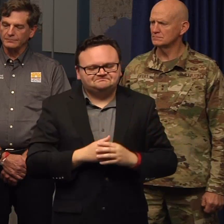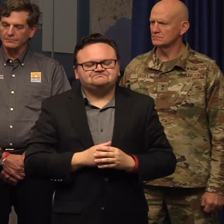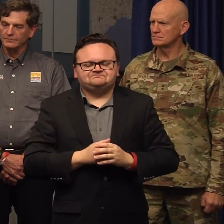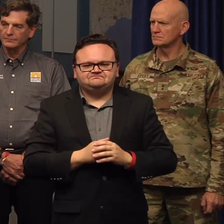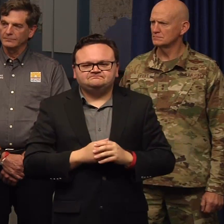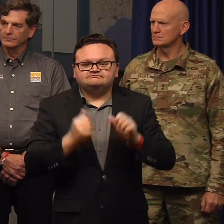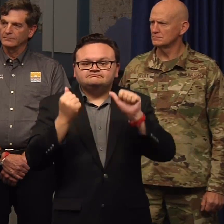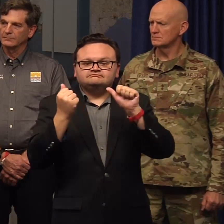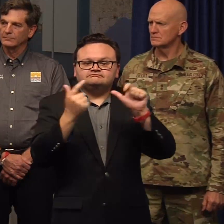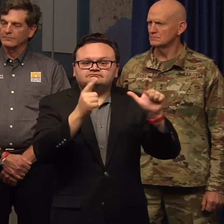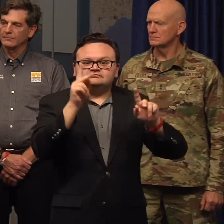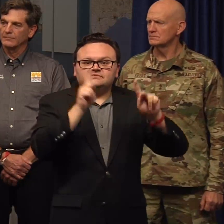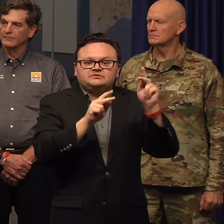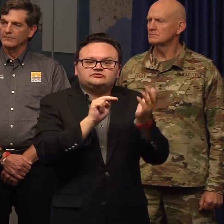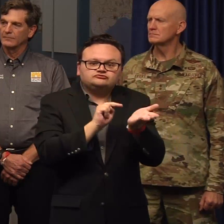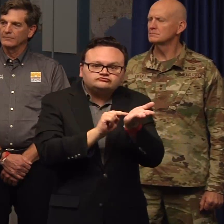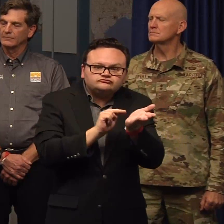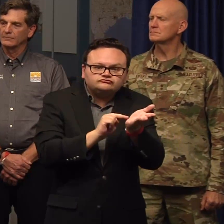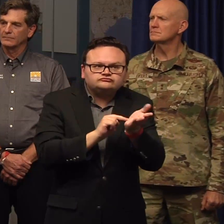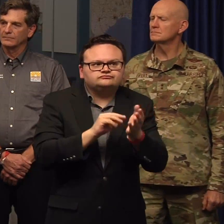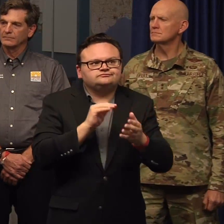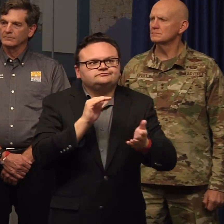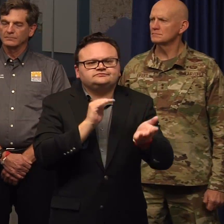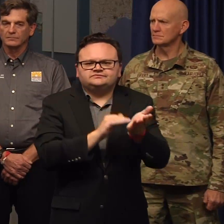STUART, PENSACOLA THESE ARE I THINK GREAT STEPS IN THE RIGHT DIRECTION TO BE ABLE TO EXPAND